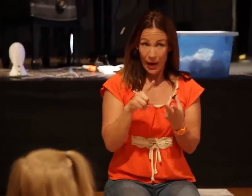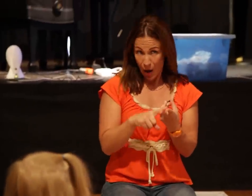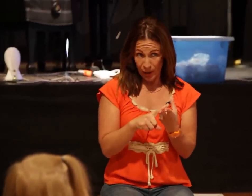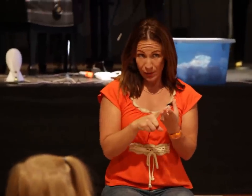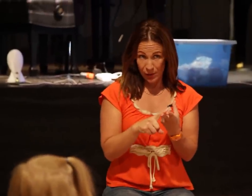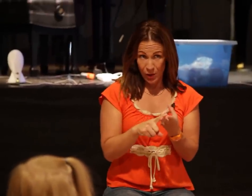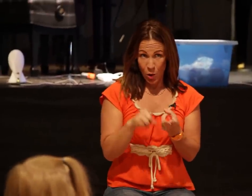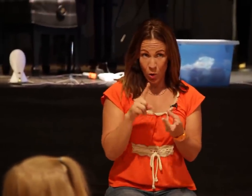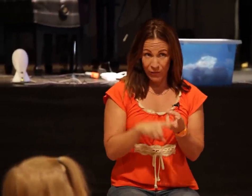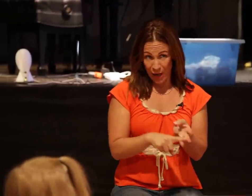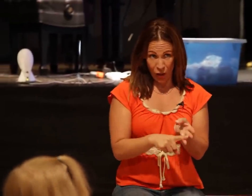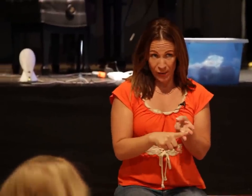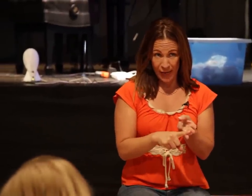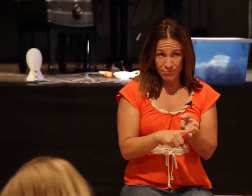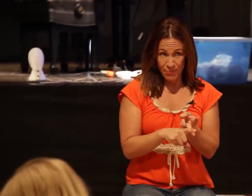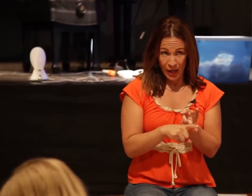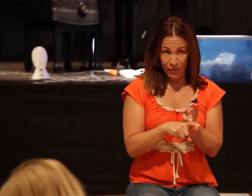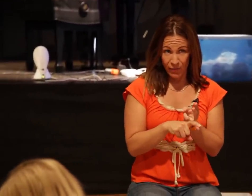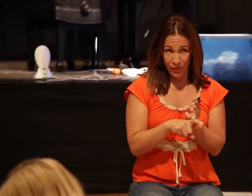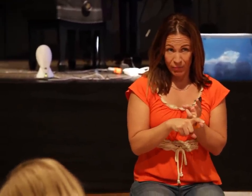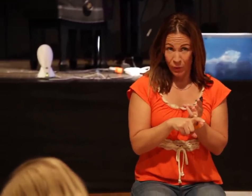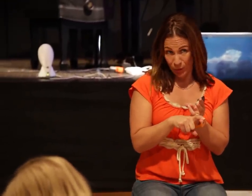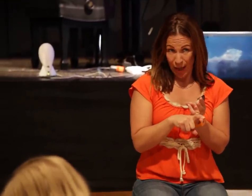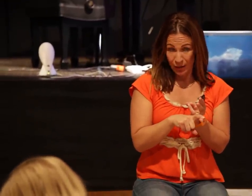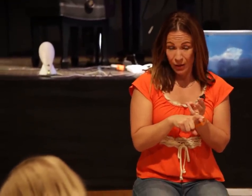a Hopkins, or a flash card set if you would like,